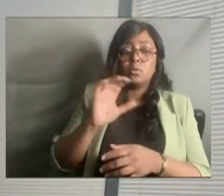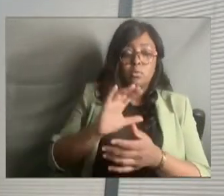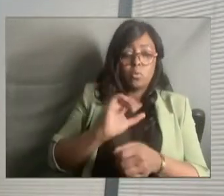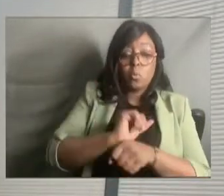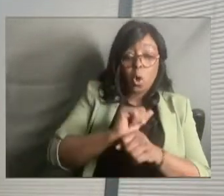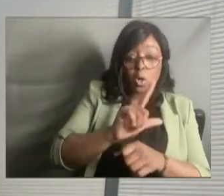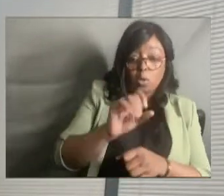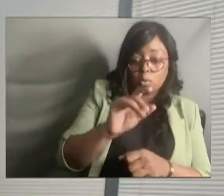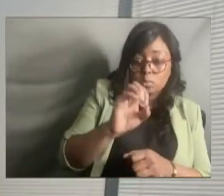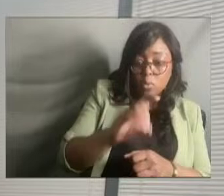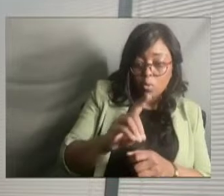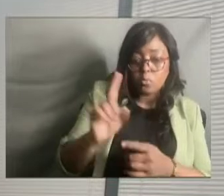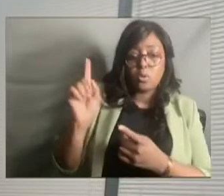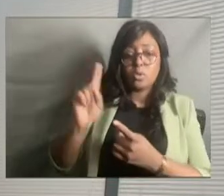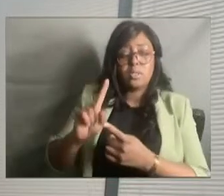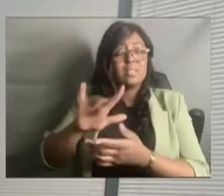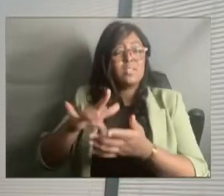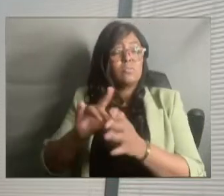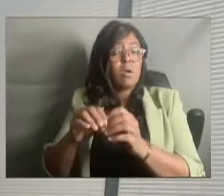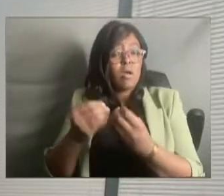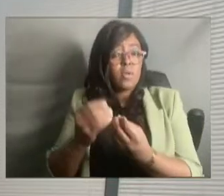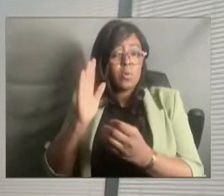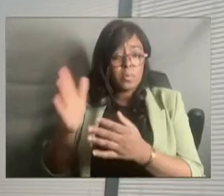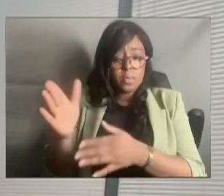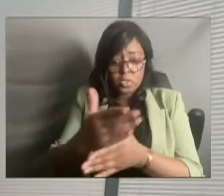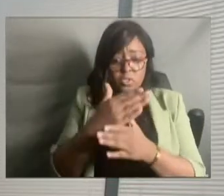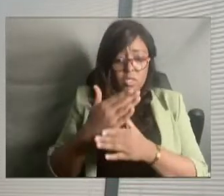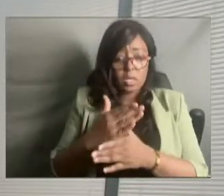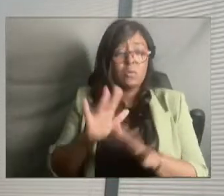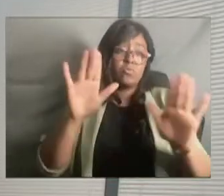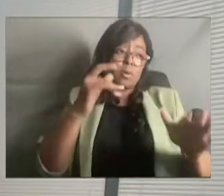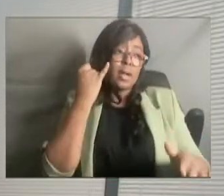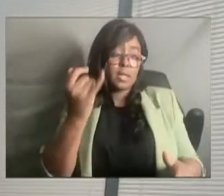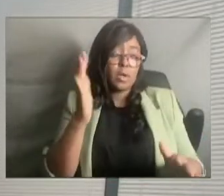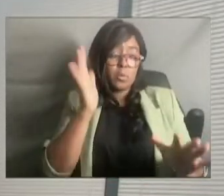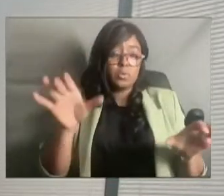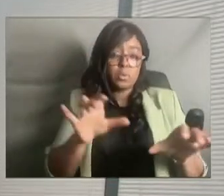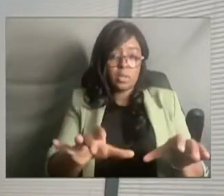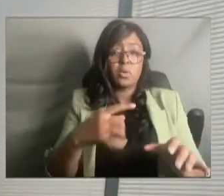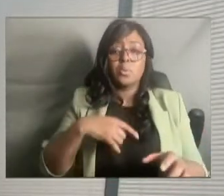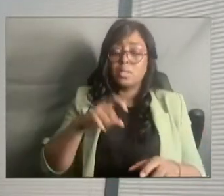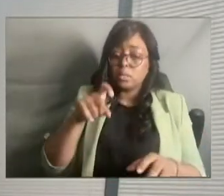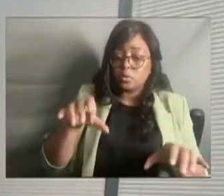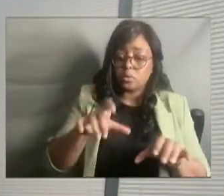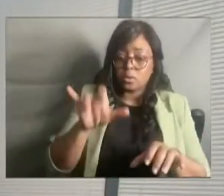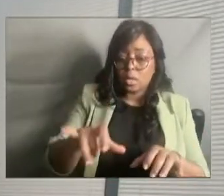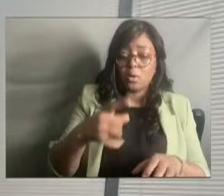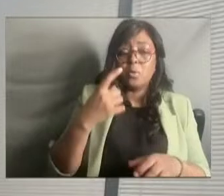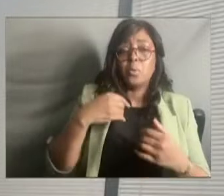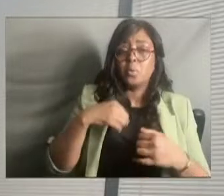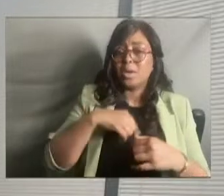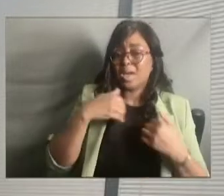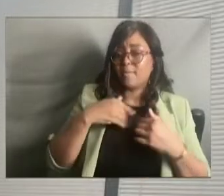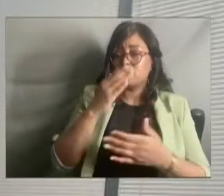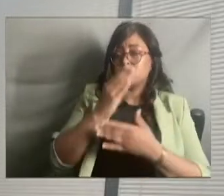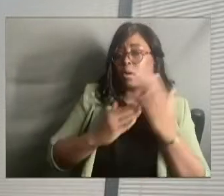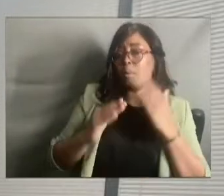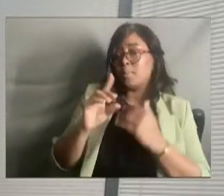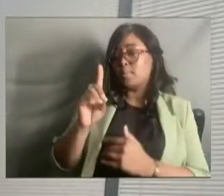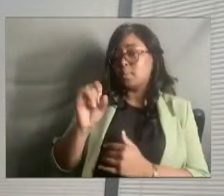and central office. What a great idea. We'd love to do that. We definitely need to do workload